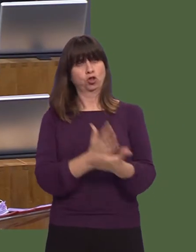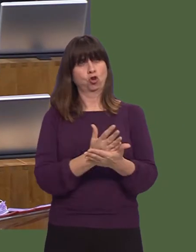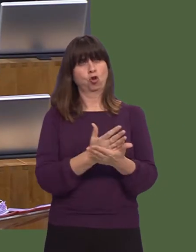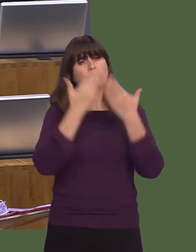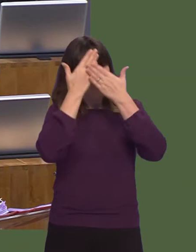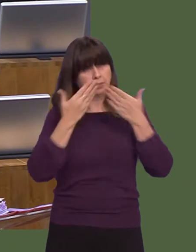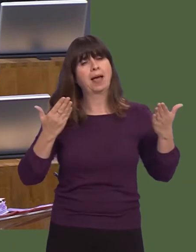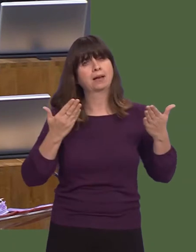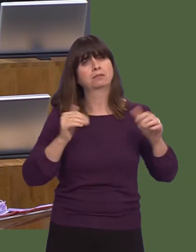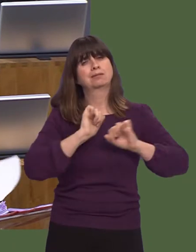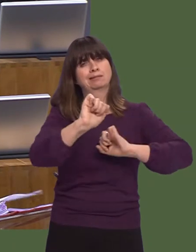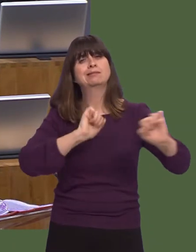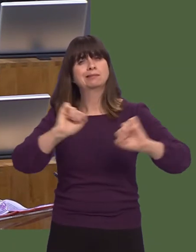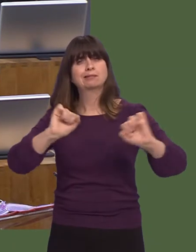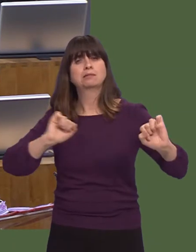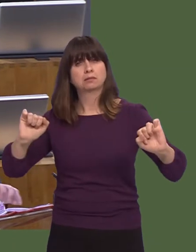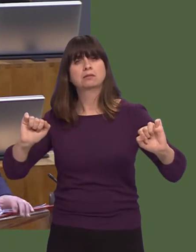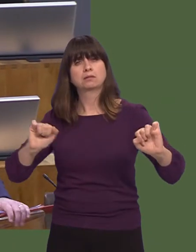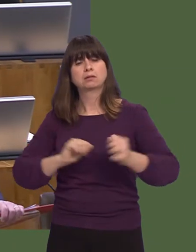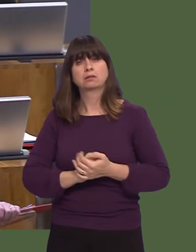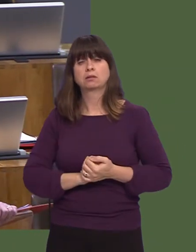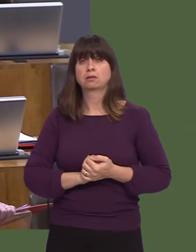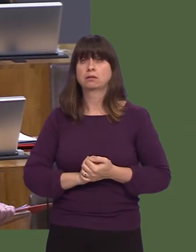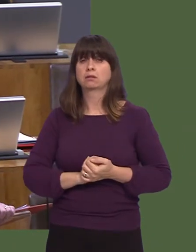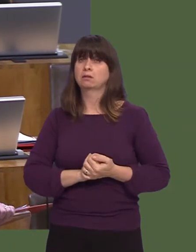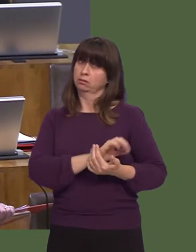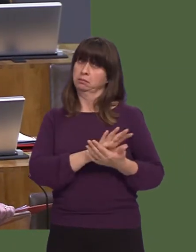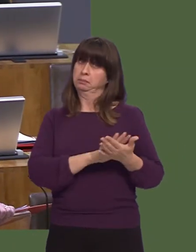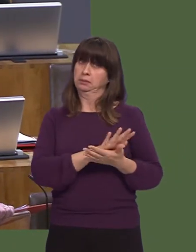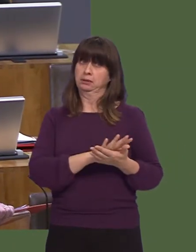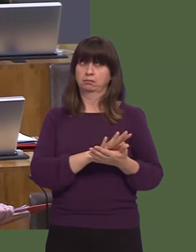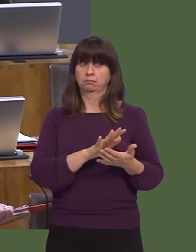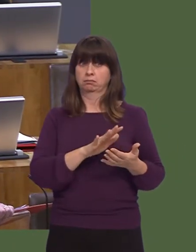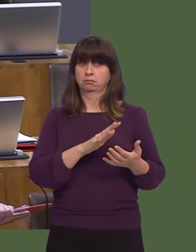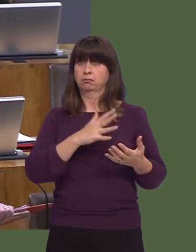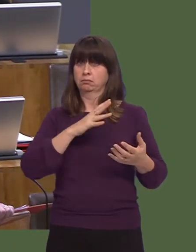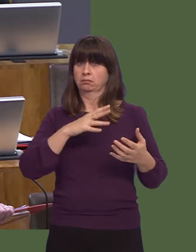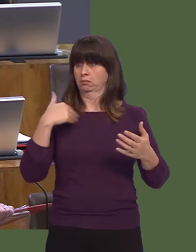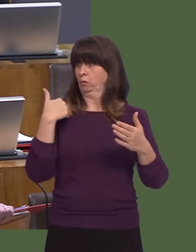hwn wedi bod yn rhan o'r trafod, rwy'n siwr, sydd wedi digwydd lan at nawr, a bydd hwn